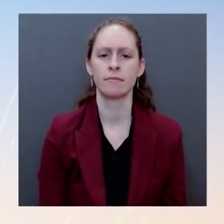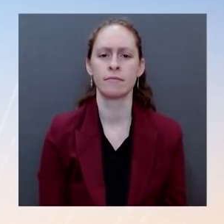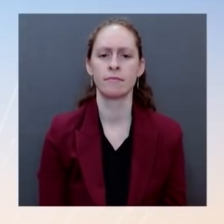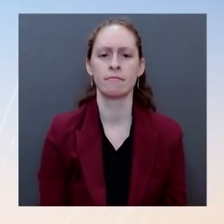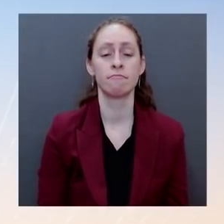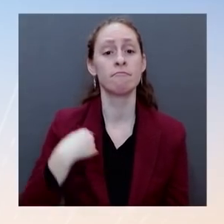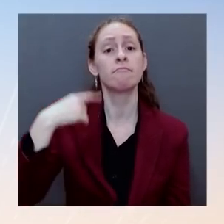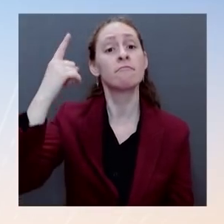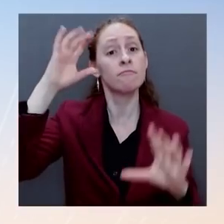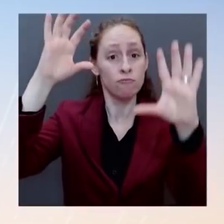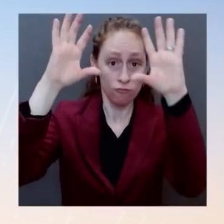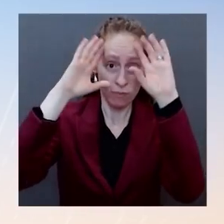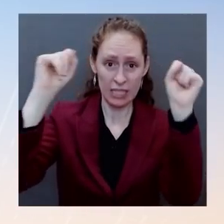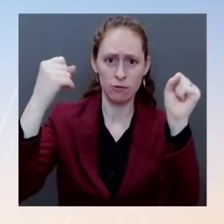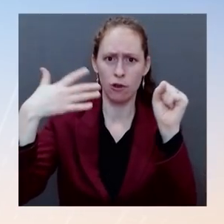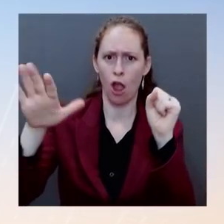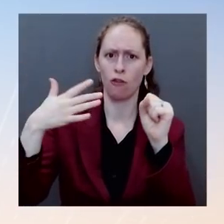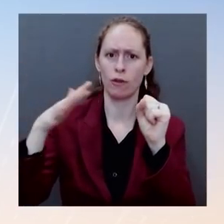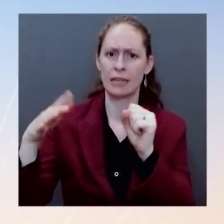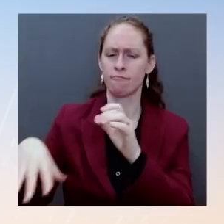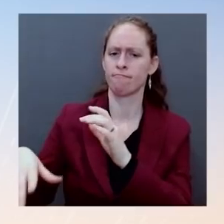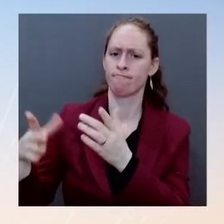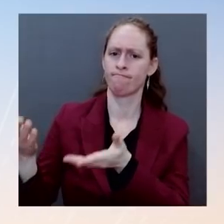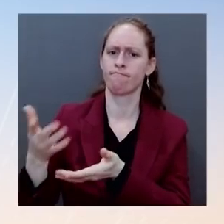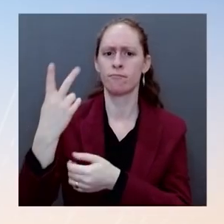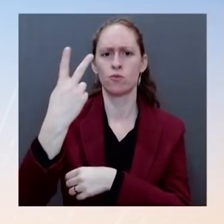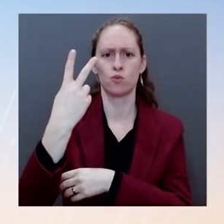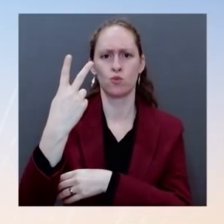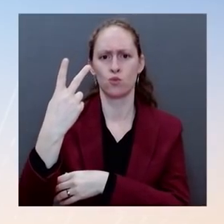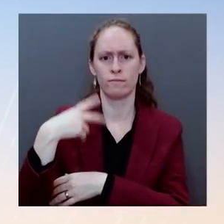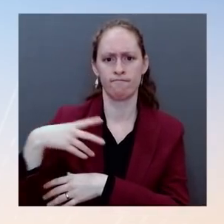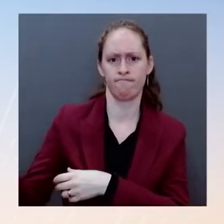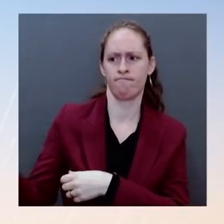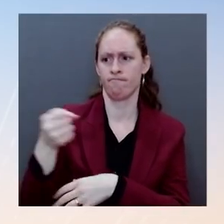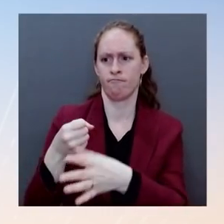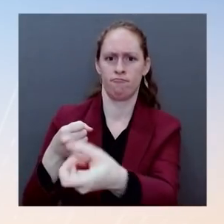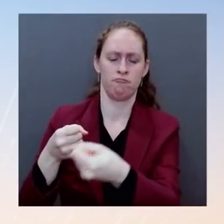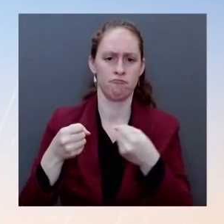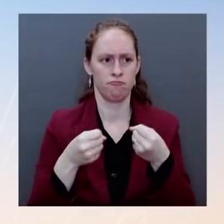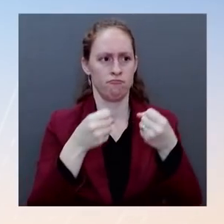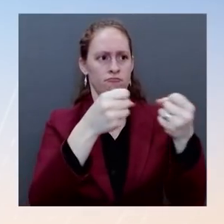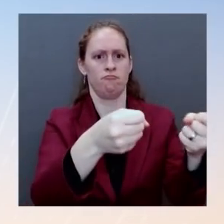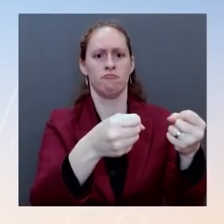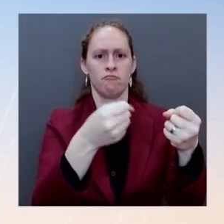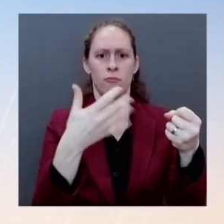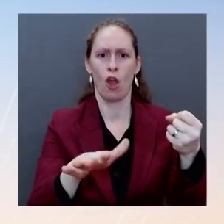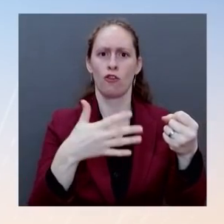are now up in front of the Senate -- one had his confirmation hearing yesterday;